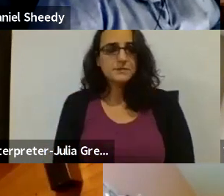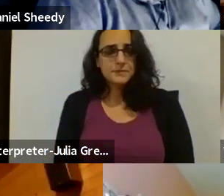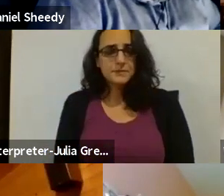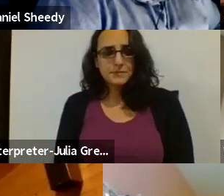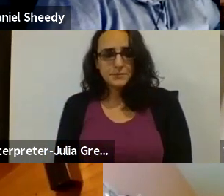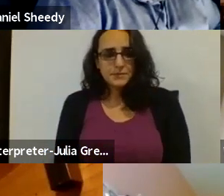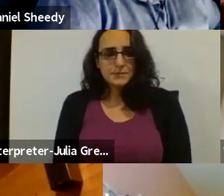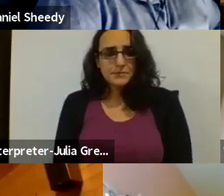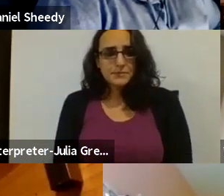Carolyn Gallagher: So that covers all of them.